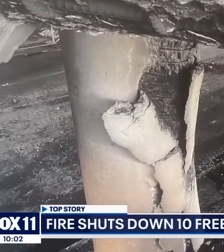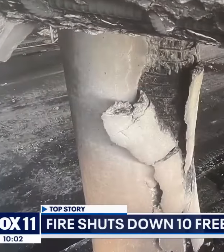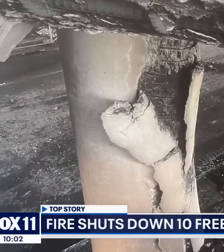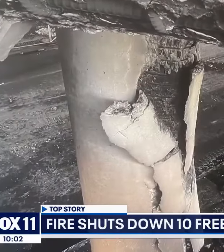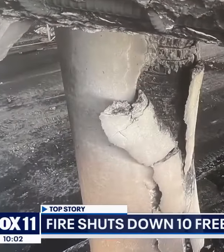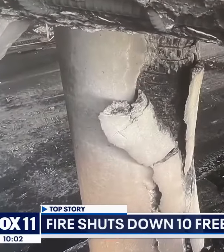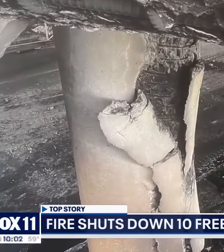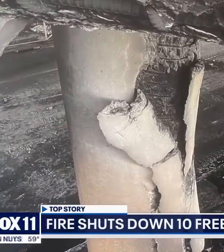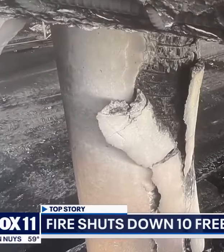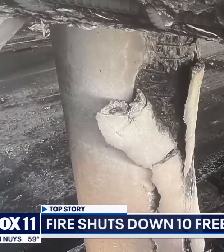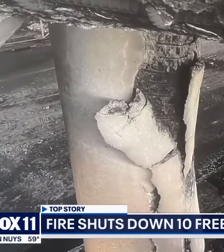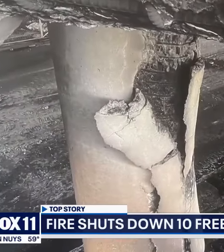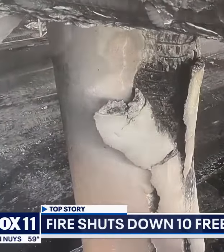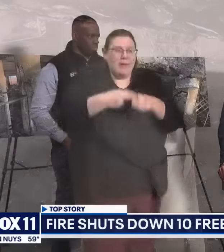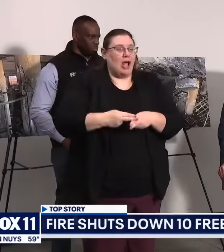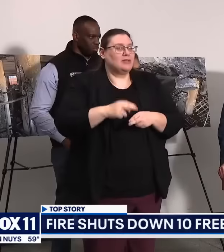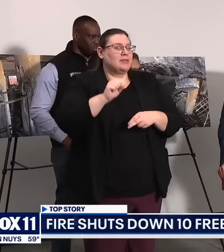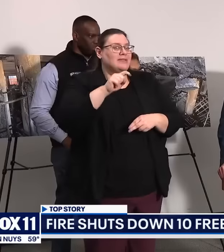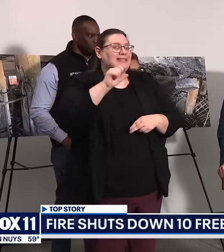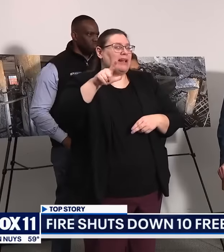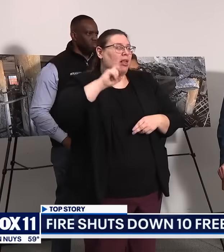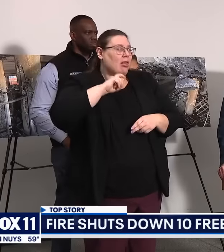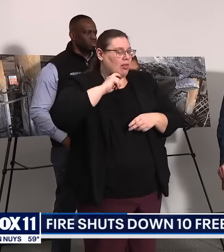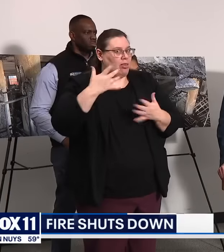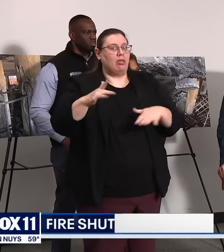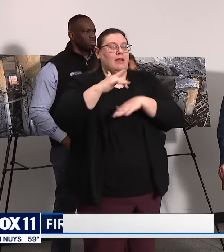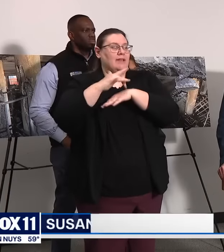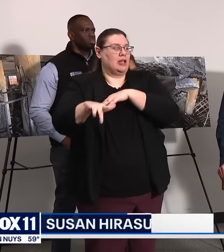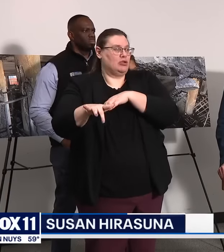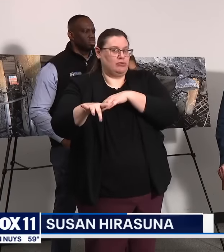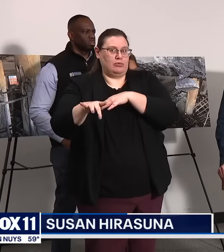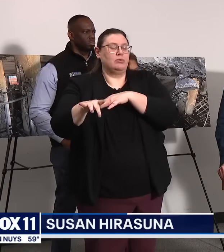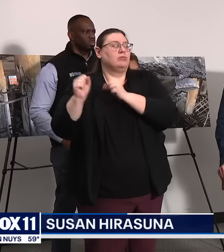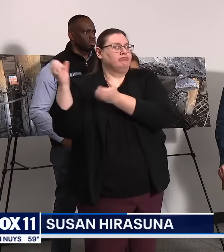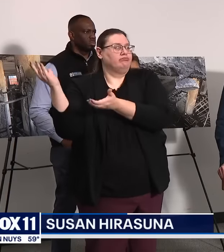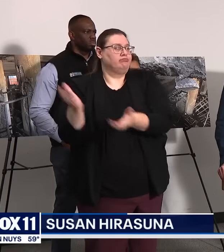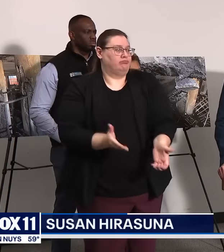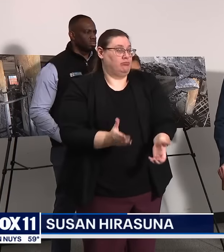freeing red tape on what could be a complicated situation for money needed to fix things and